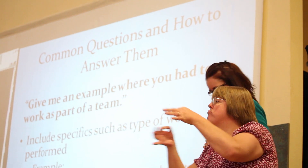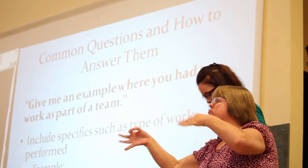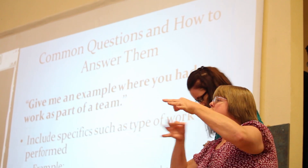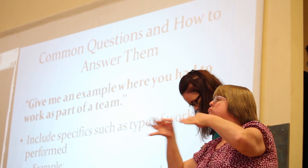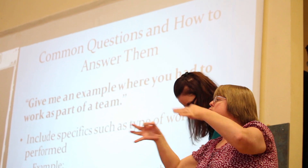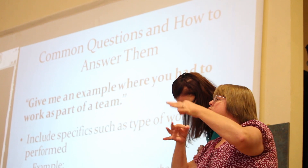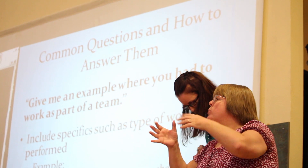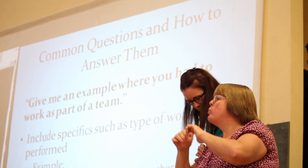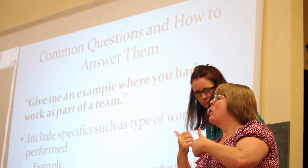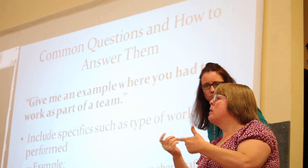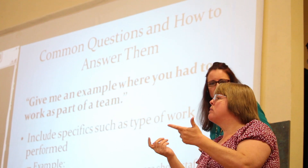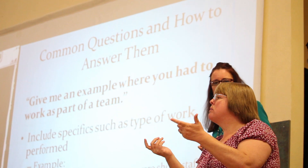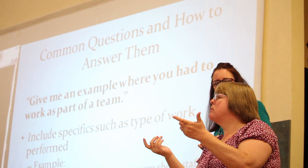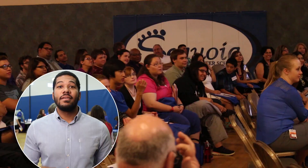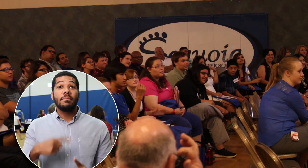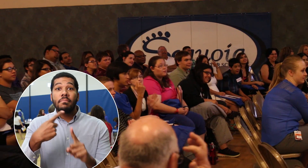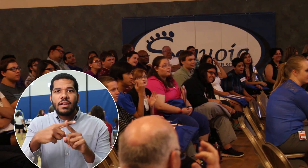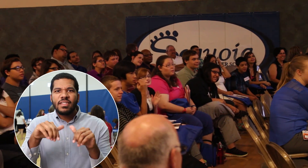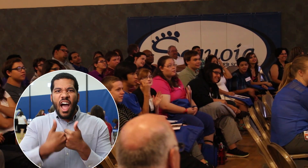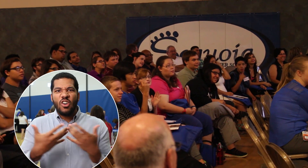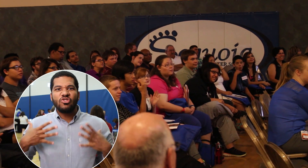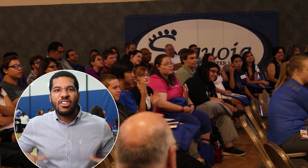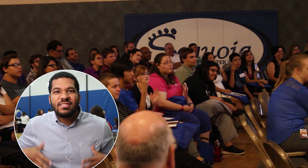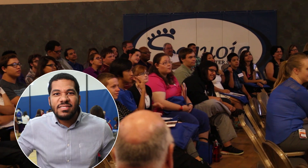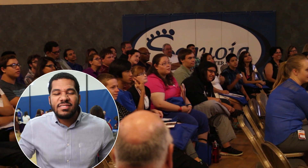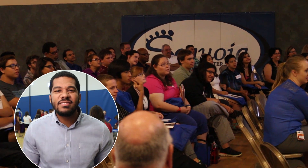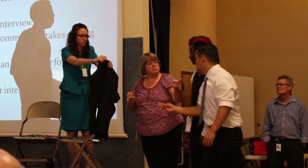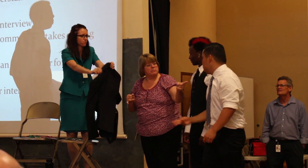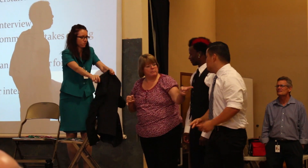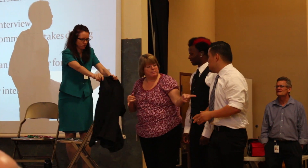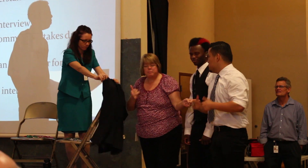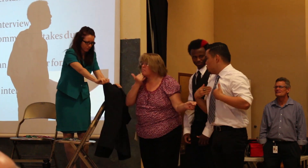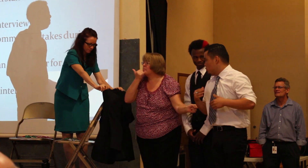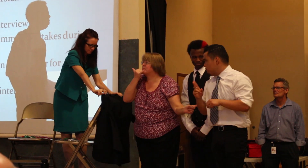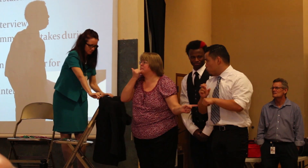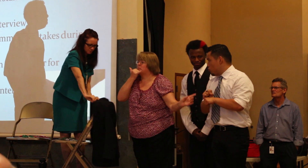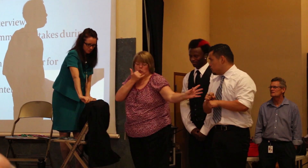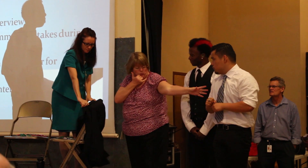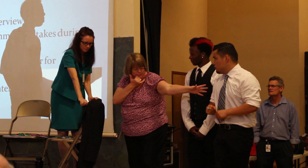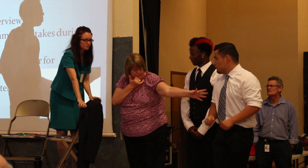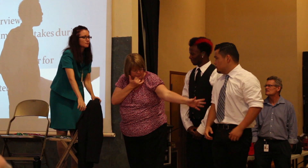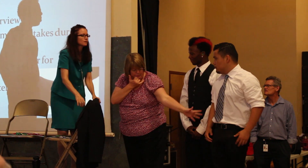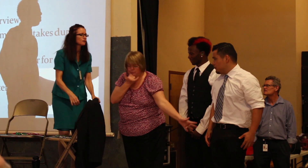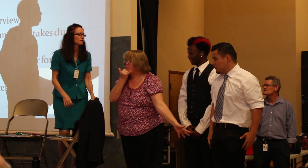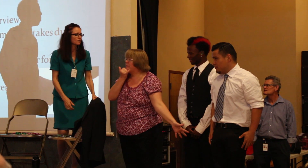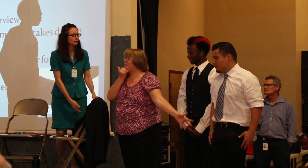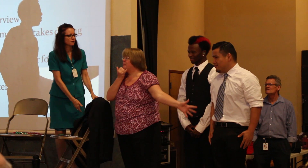What would you tell them about teamwork?" How to dress... "...and do you guys see anything wrong with this picture? Anything?